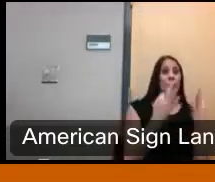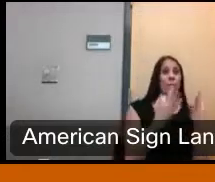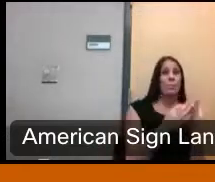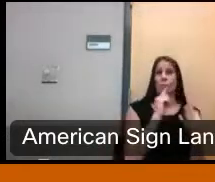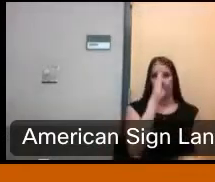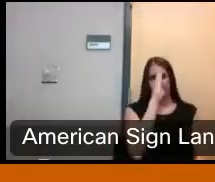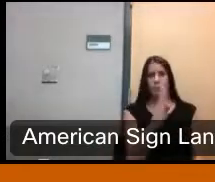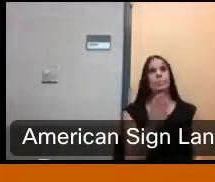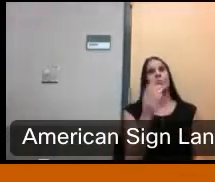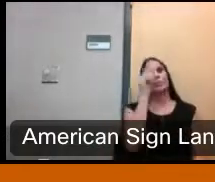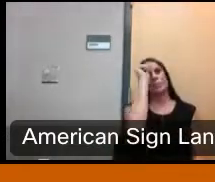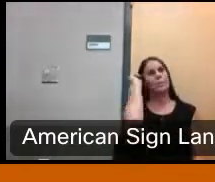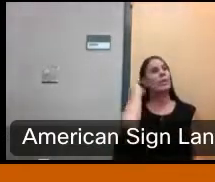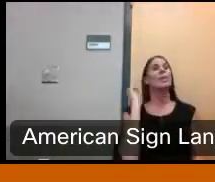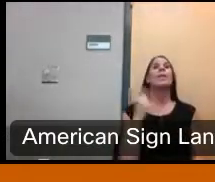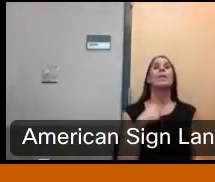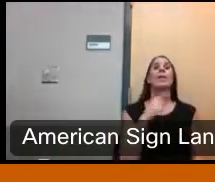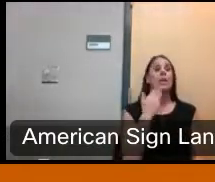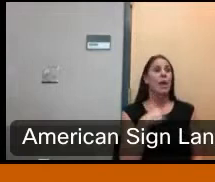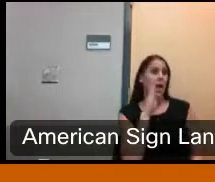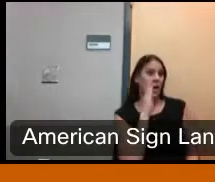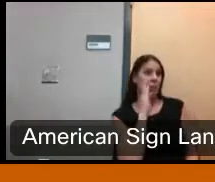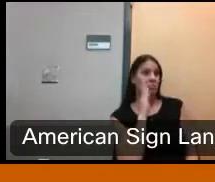and they're going to be like, I am worried about your misusing opioids.